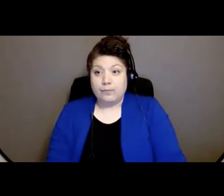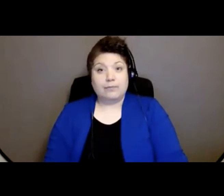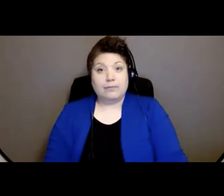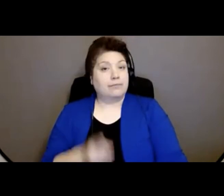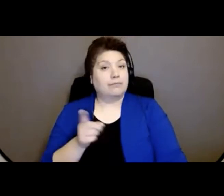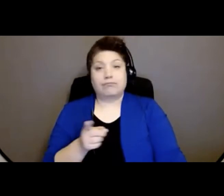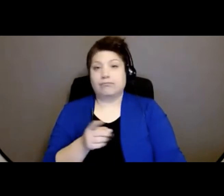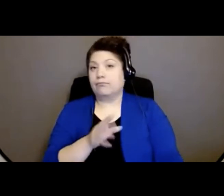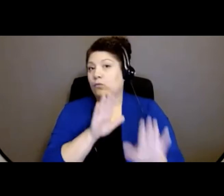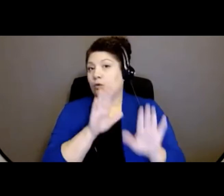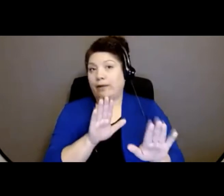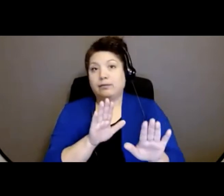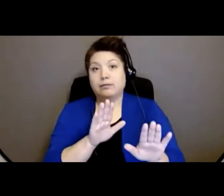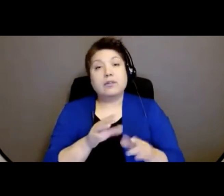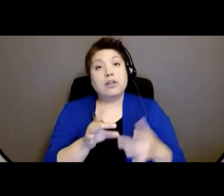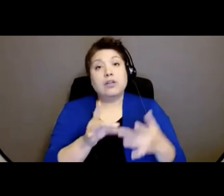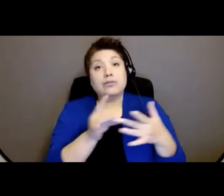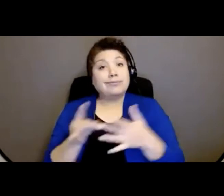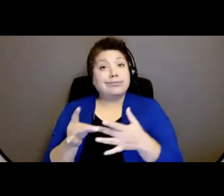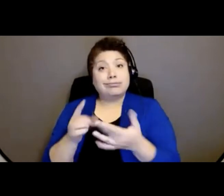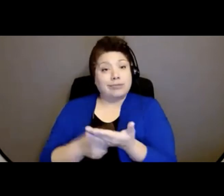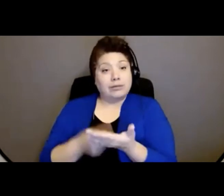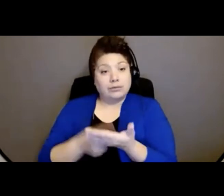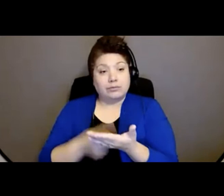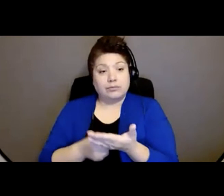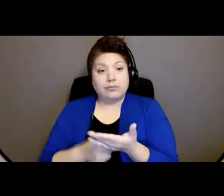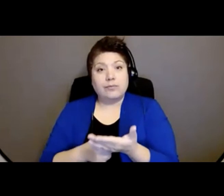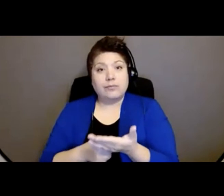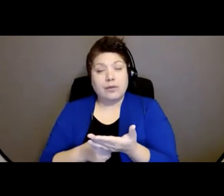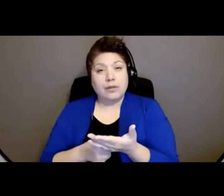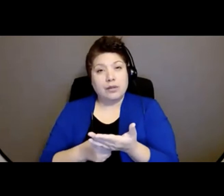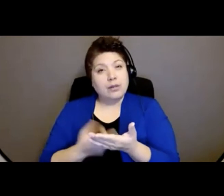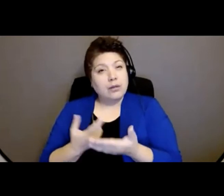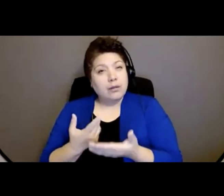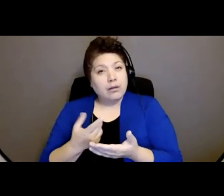TO TALKING ABOUT WHAT IT ACTUALLY WHAT WE MEAN WHEN WE SAY THE WORD DISCRIMINATION.